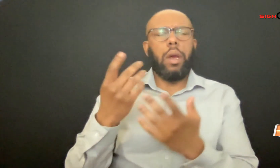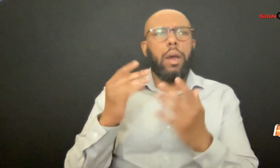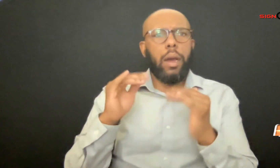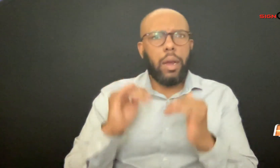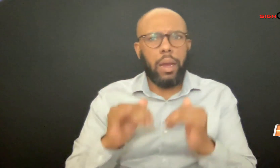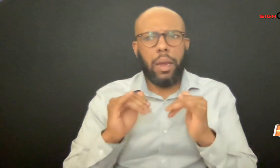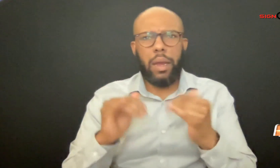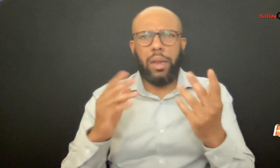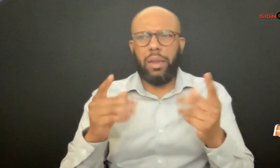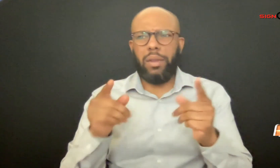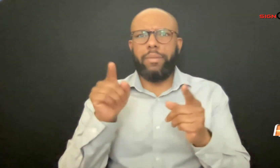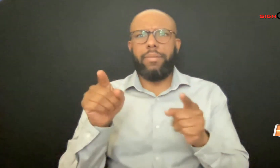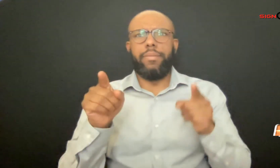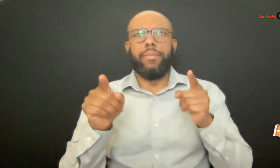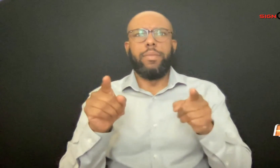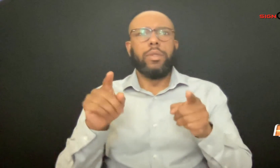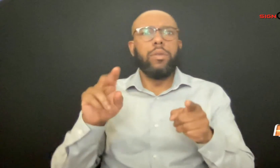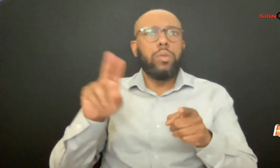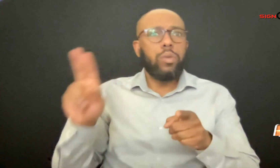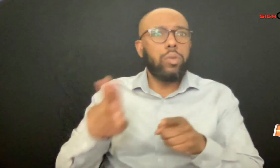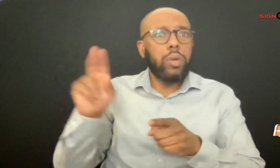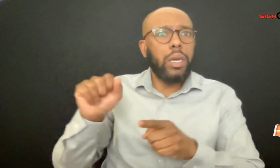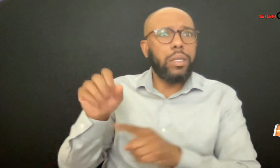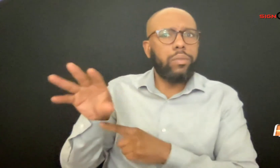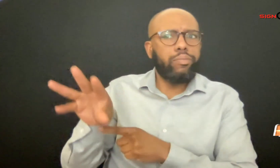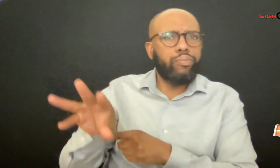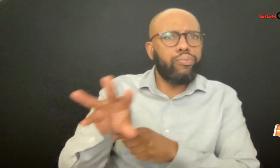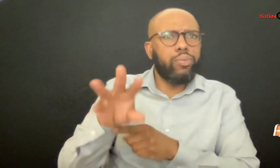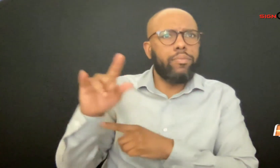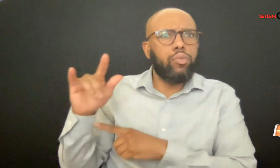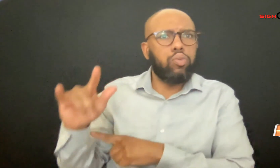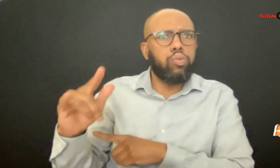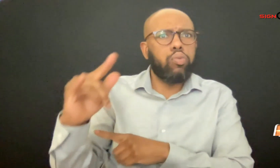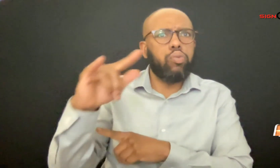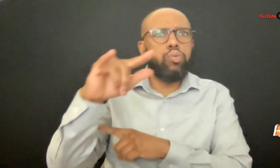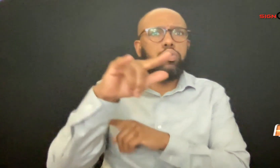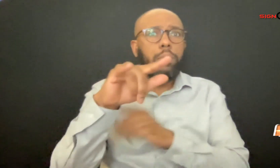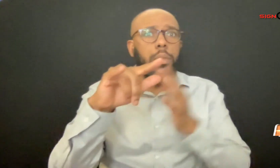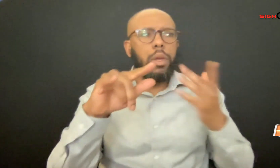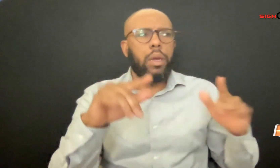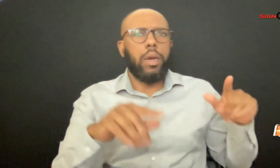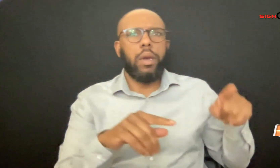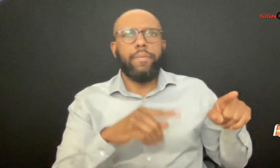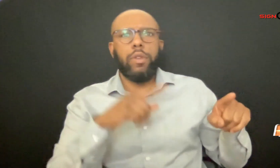We have new footage of Tuesday's encounter between a US surveillance drone